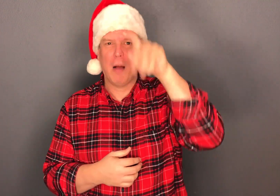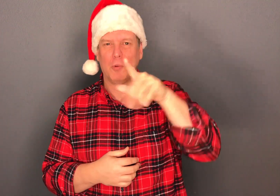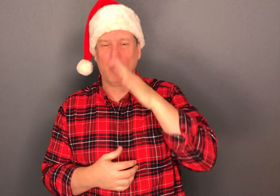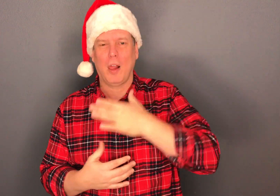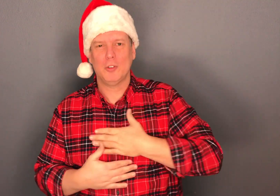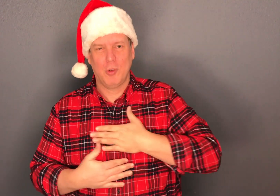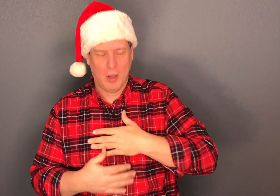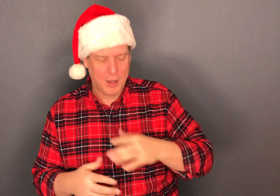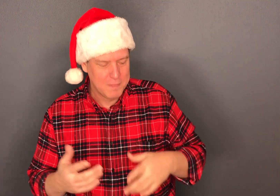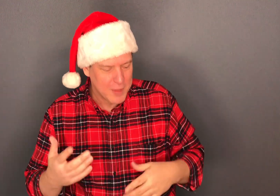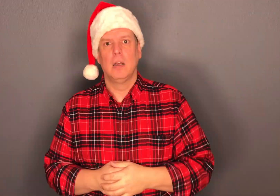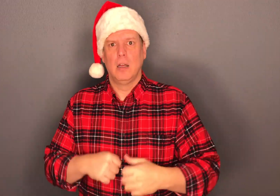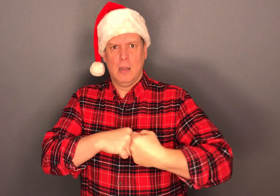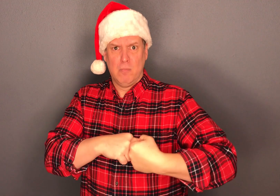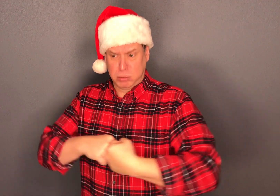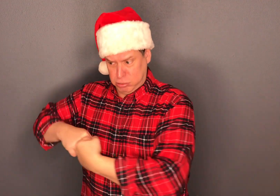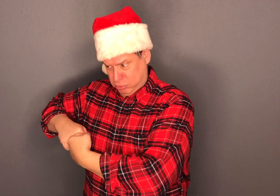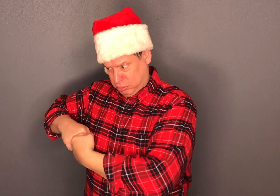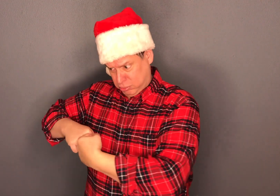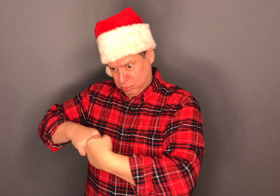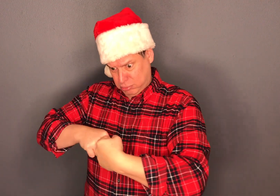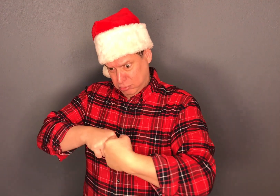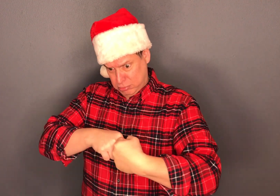Crom you'll enjoy that I'm sure but anyway